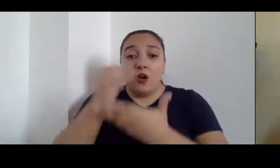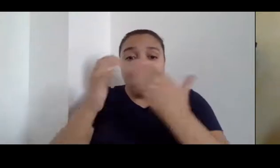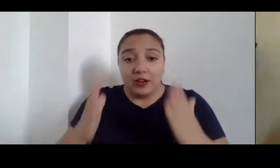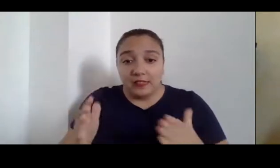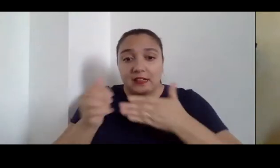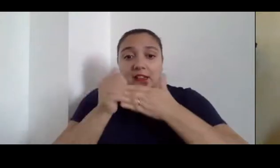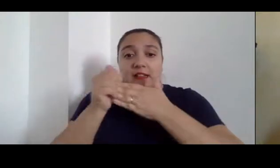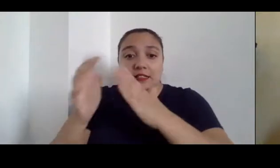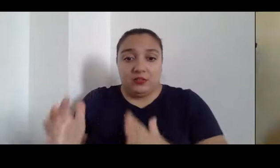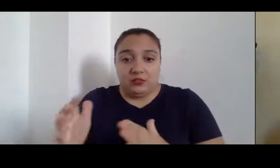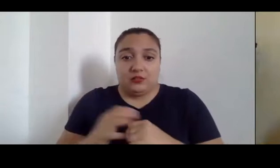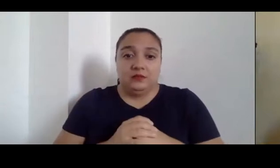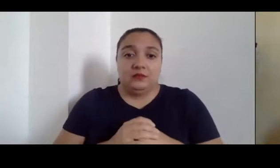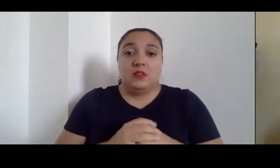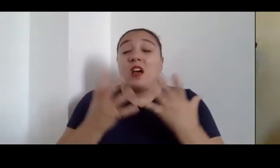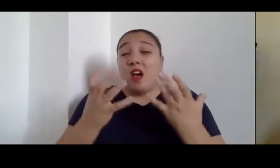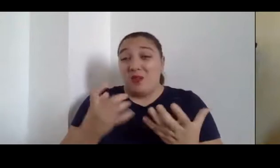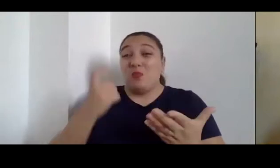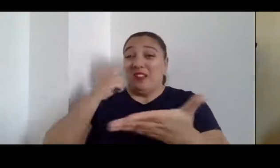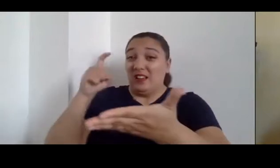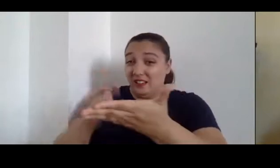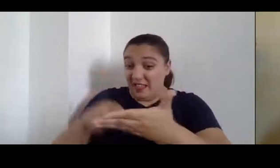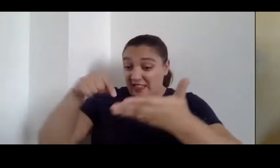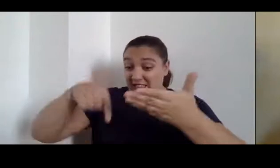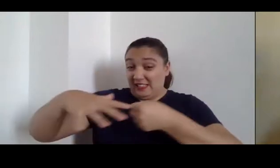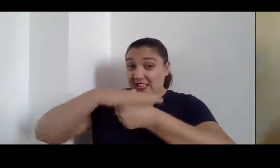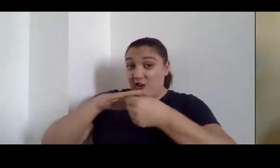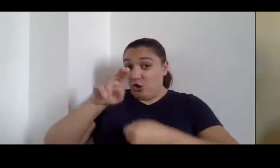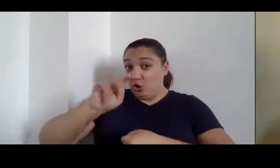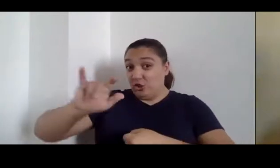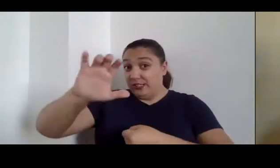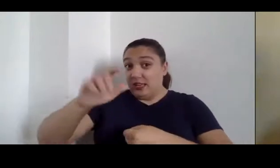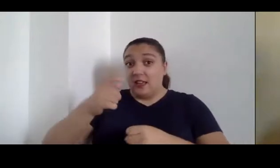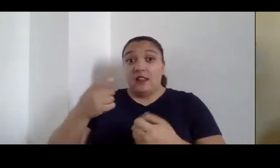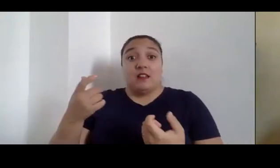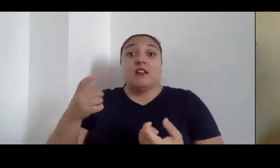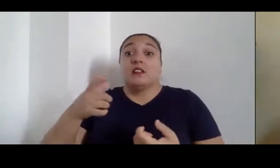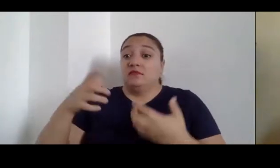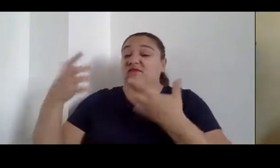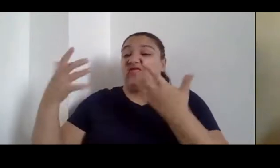the city of New York is on stolen land. More specifically, Lenapehoking, the